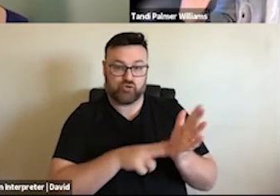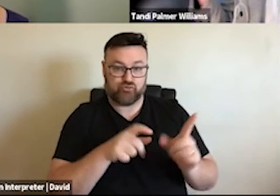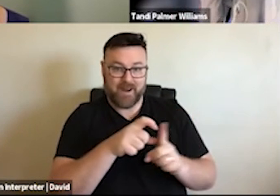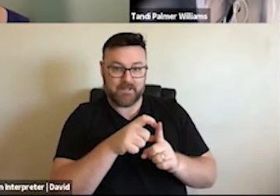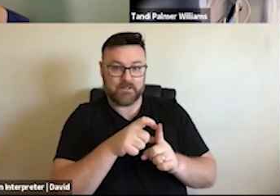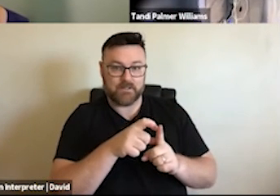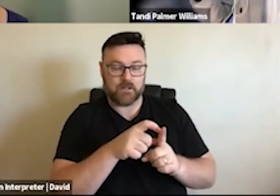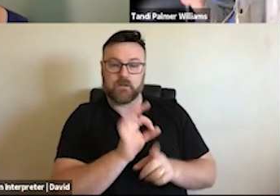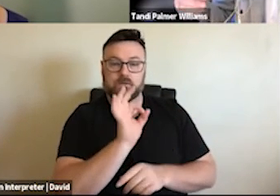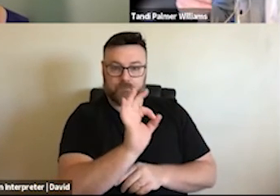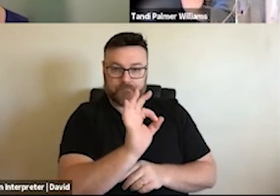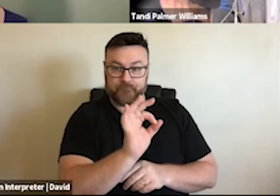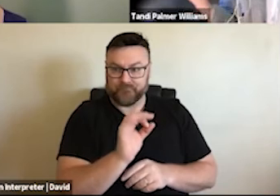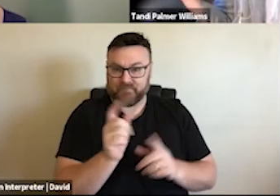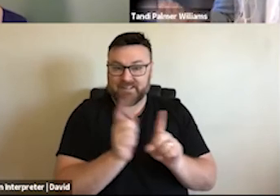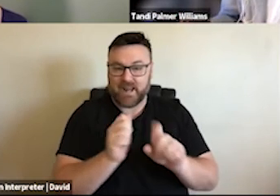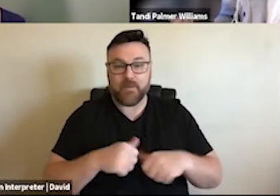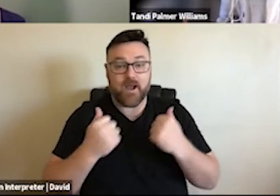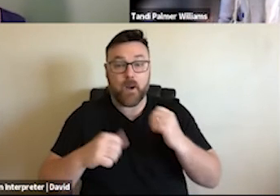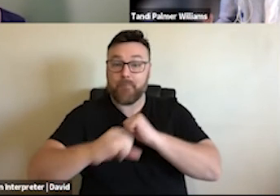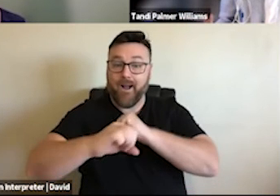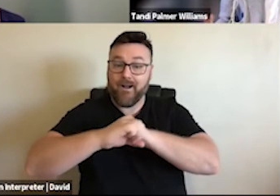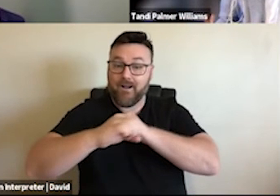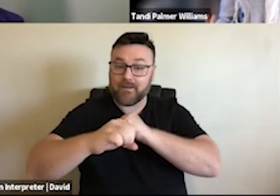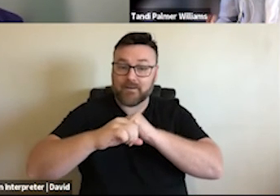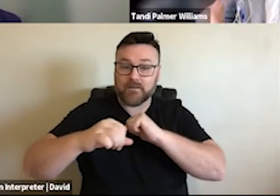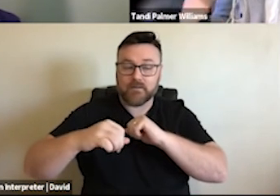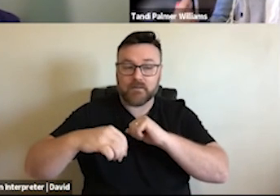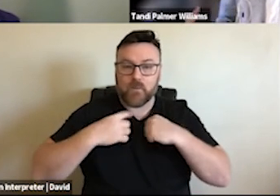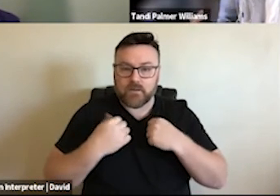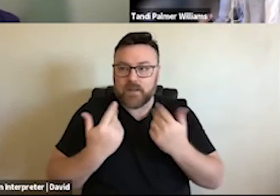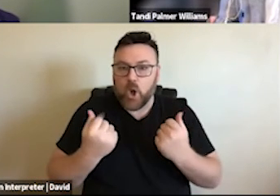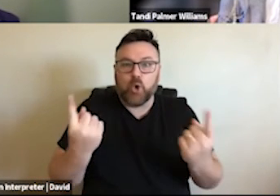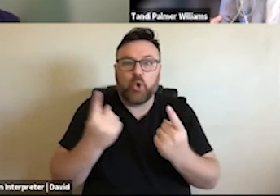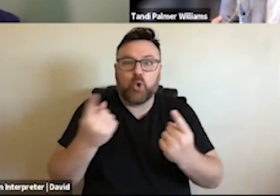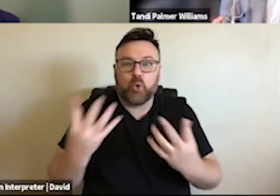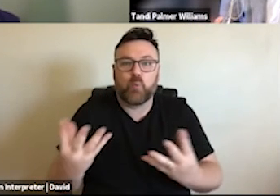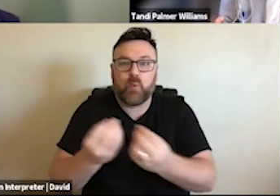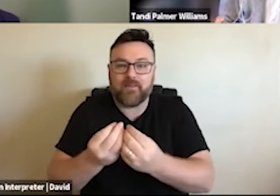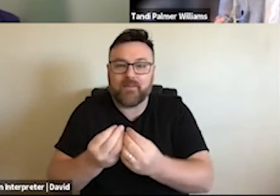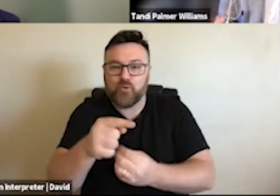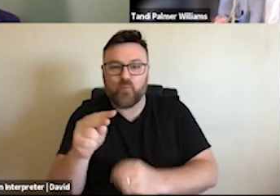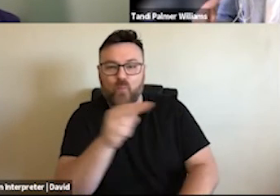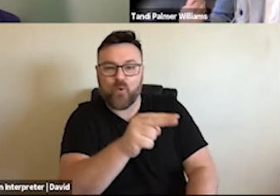Even in our marketing for instance, saying who are you going to do this with Queen that